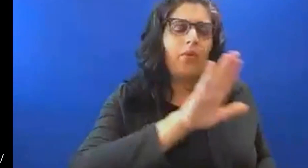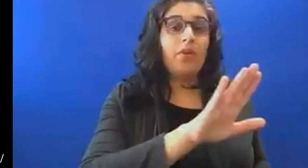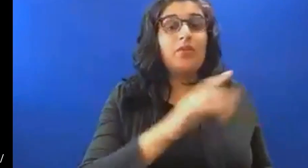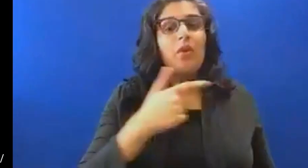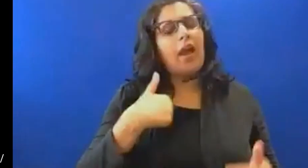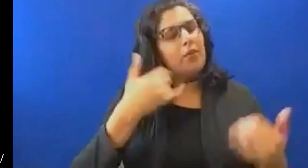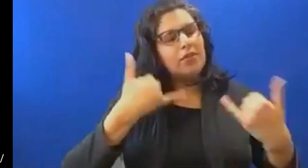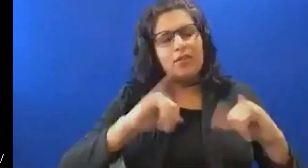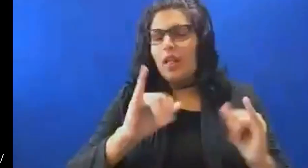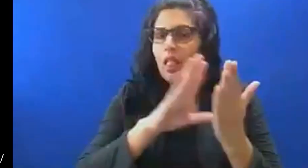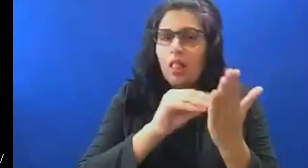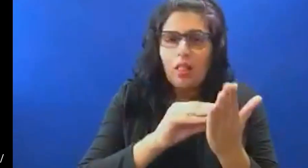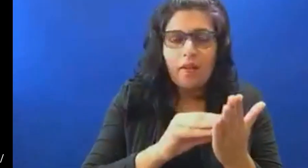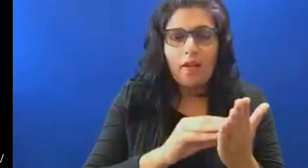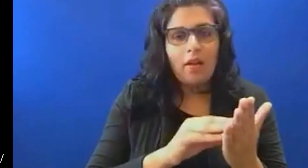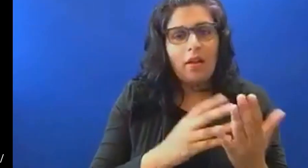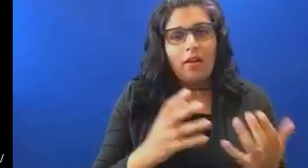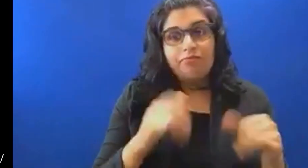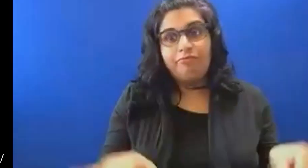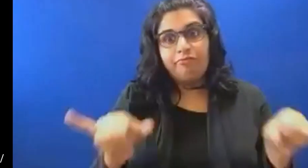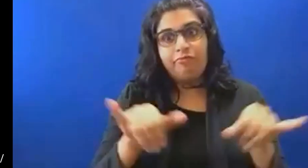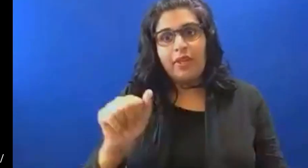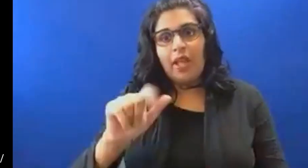as it is, allyship is very much a journey and not a destination.